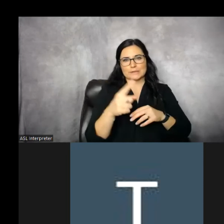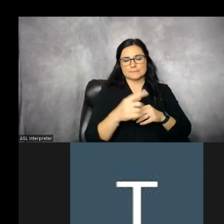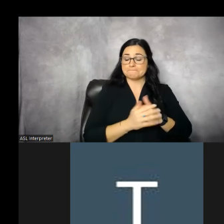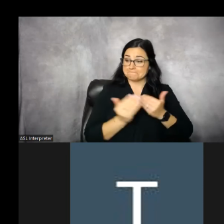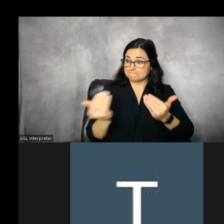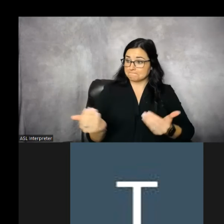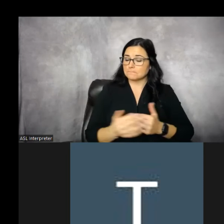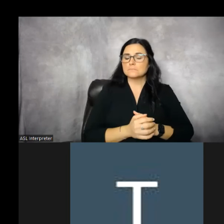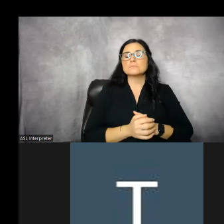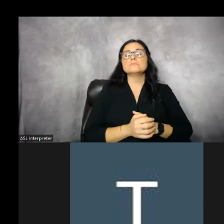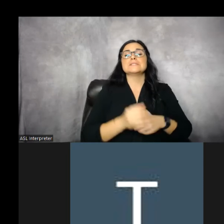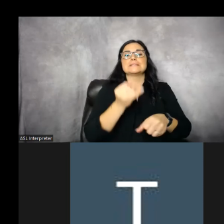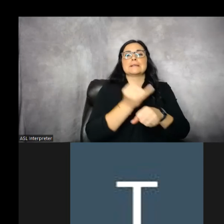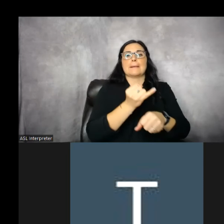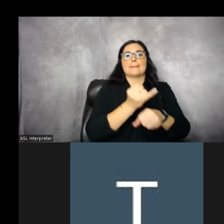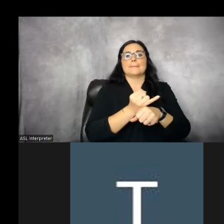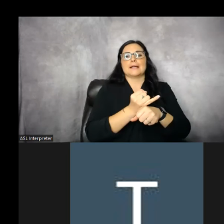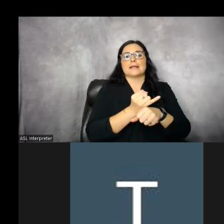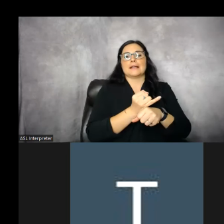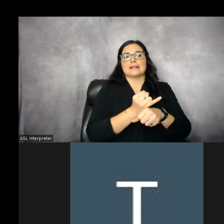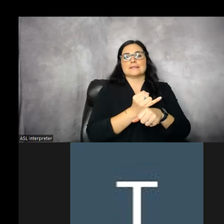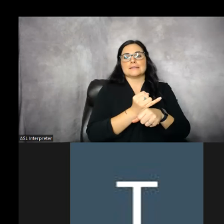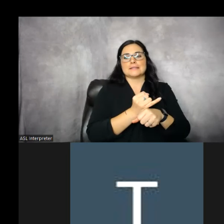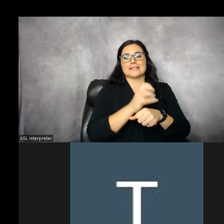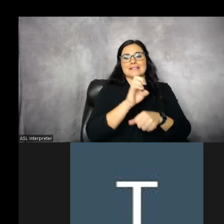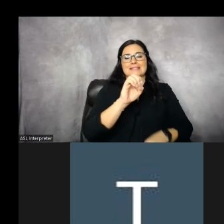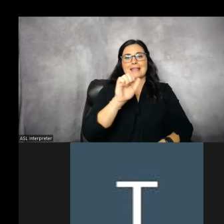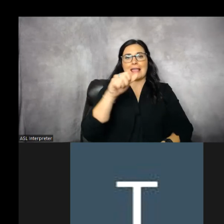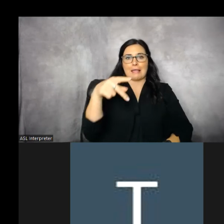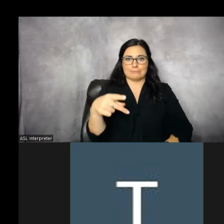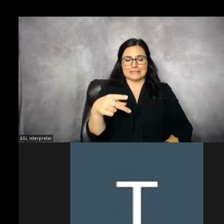While our campus would have like an EEAAP in place, like what would be your best advice for working